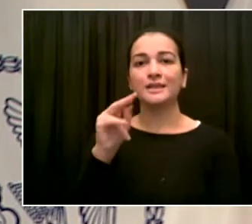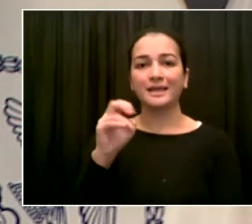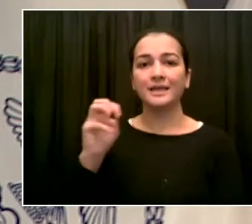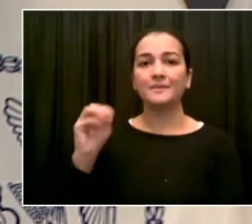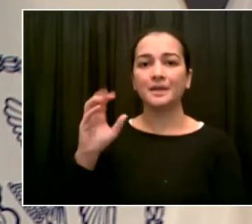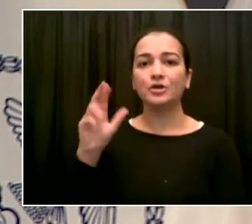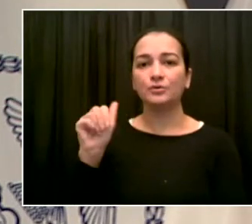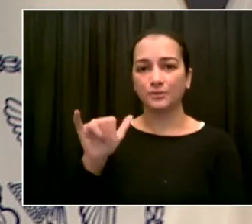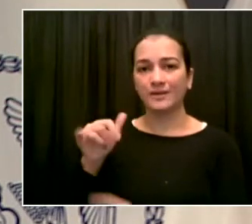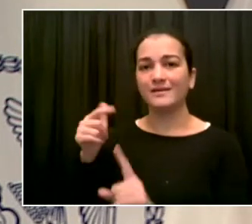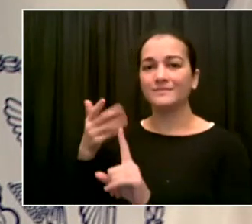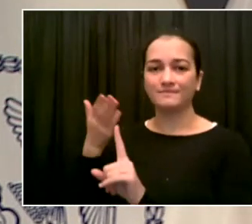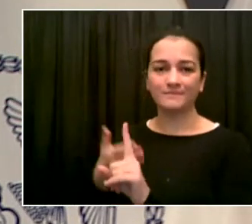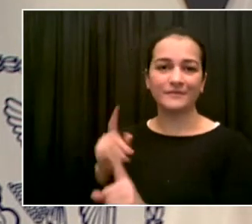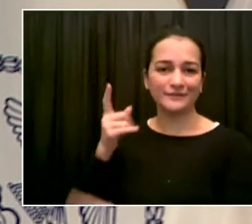WOMAN O WHGOT IT STARTED, OUR